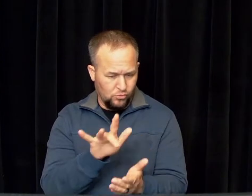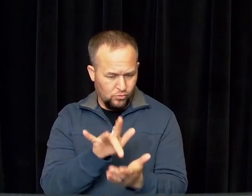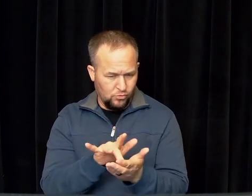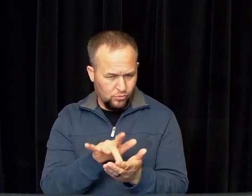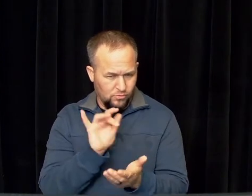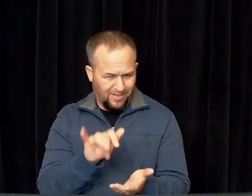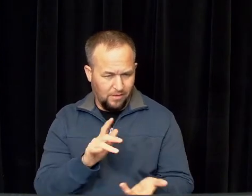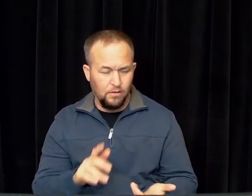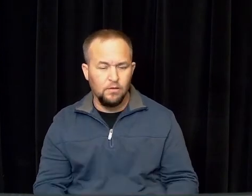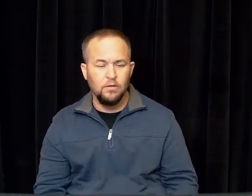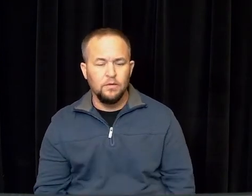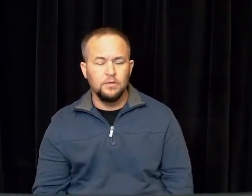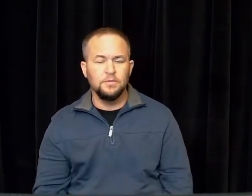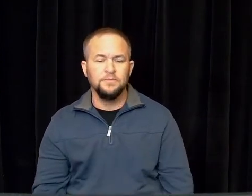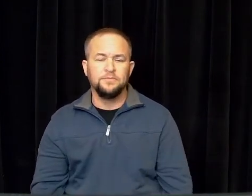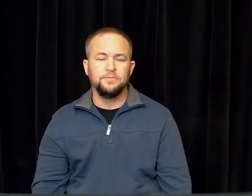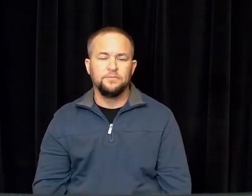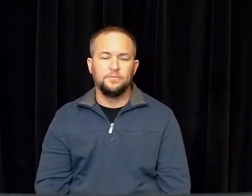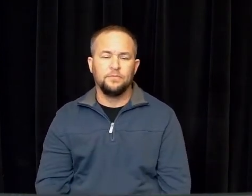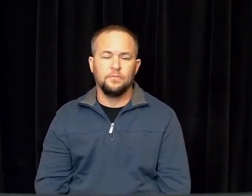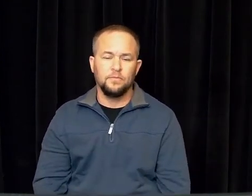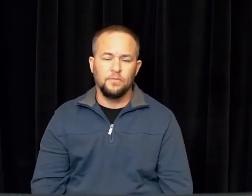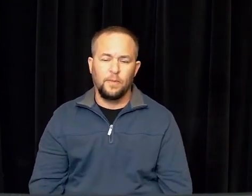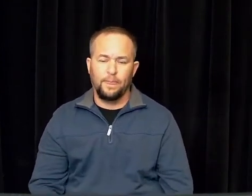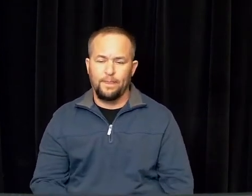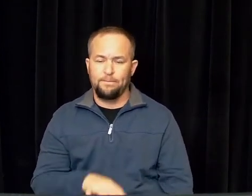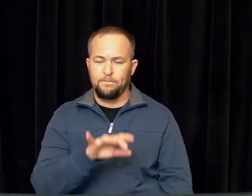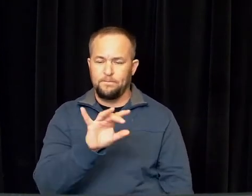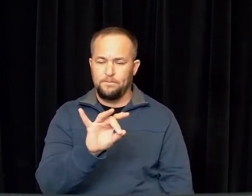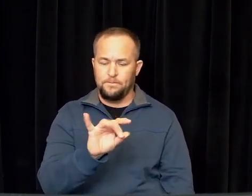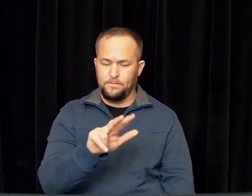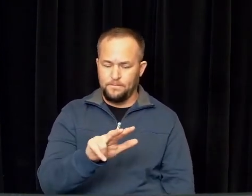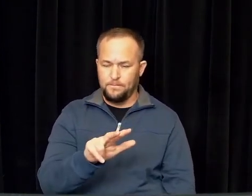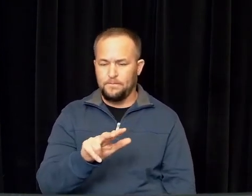So like I said, we're going to use that mean. So, we have 83 and we have 84. We know it's